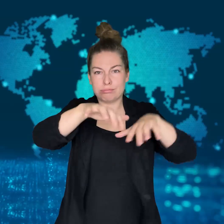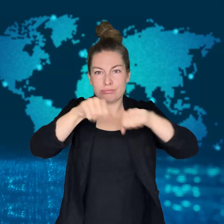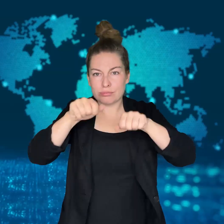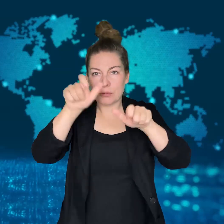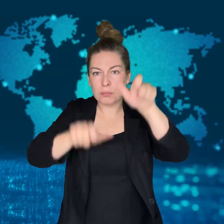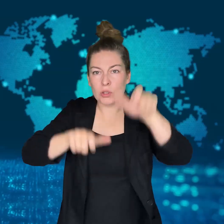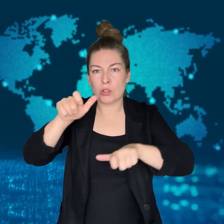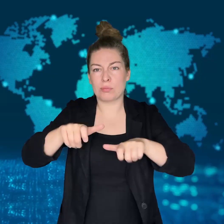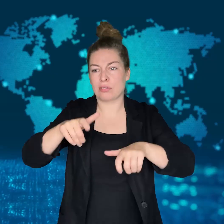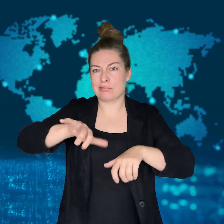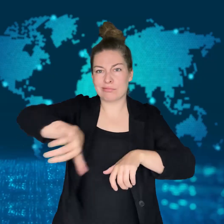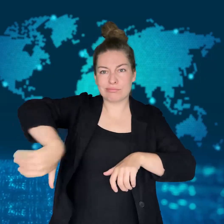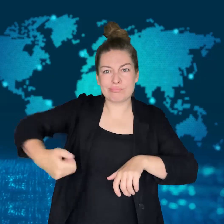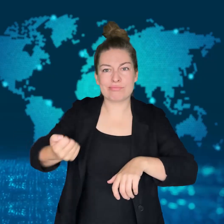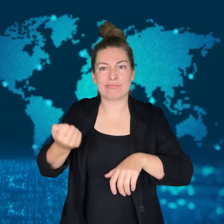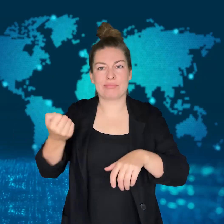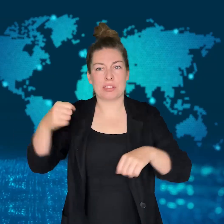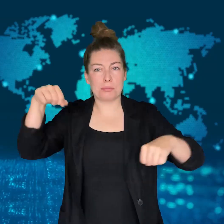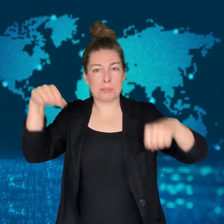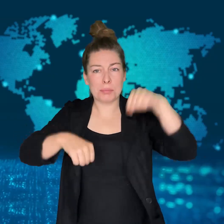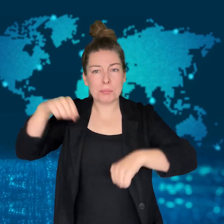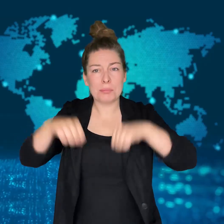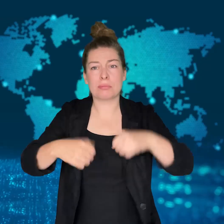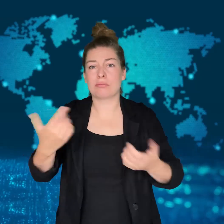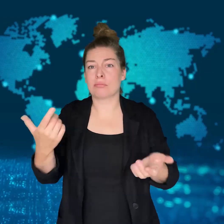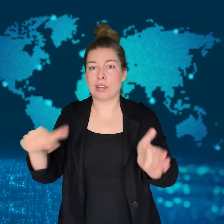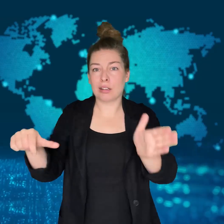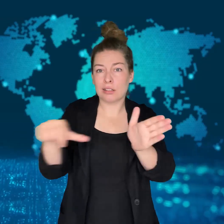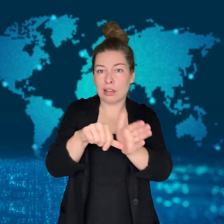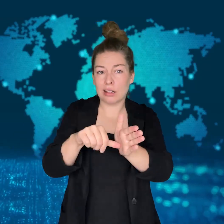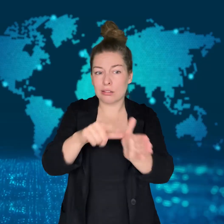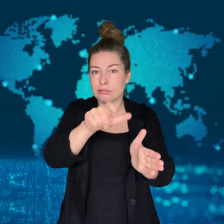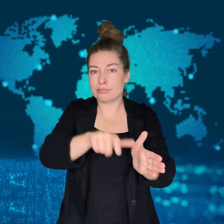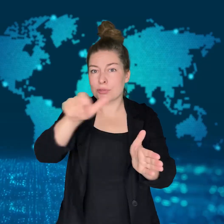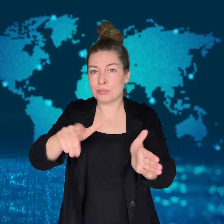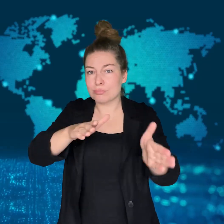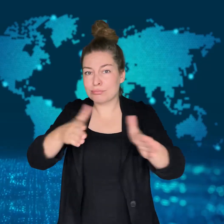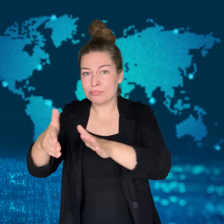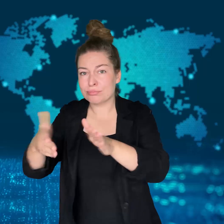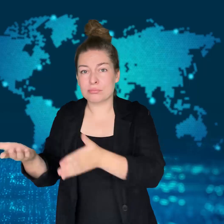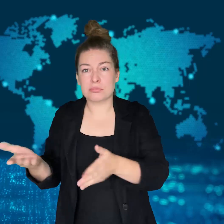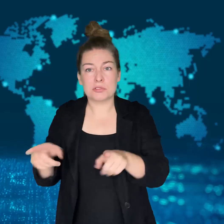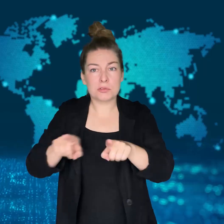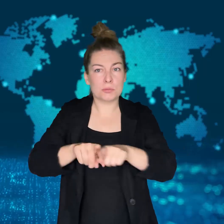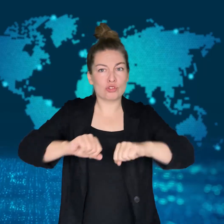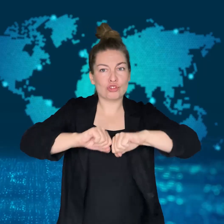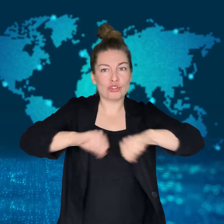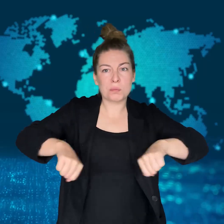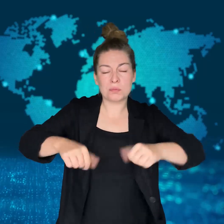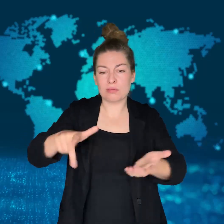There have been reports of kidnappings, murders, rape,